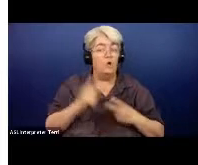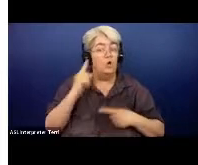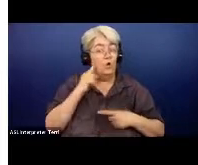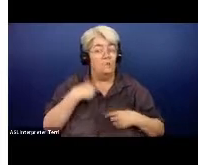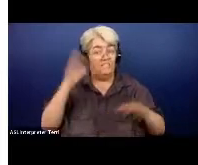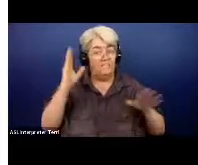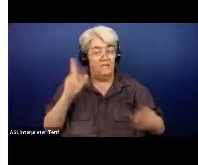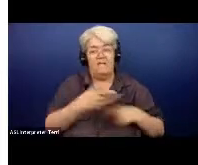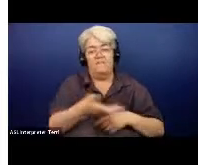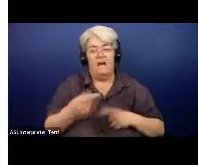to Washington. In 2017 I made my